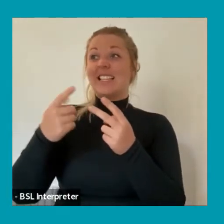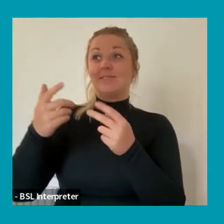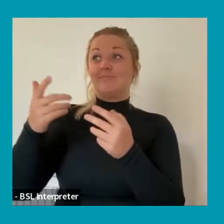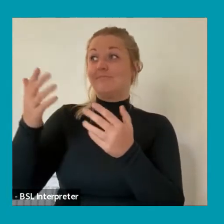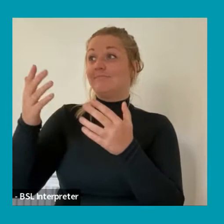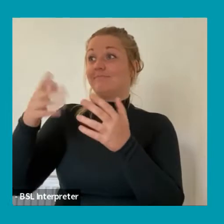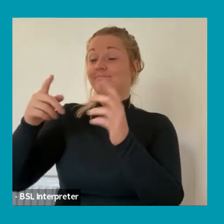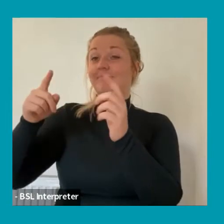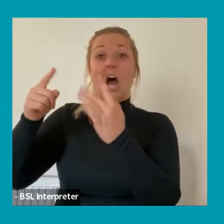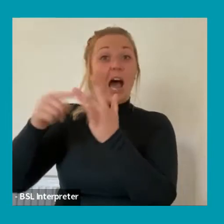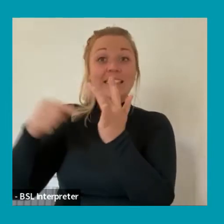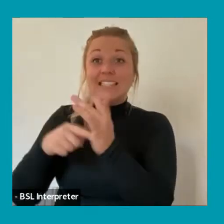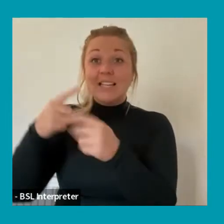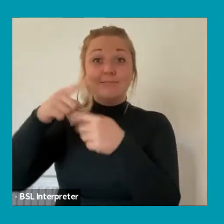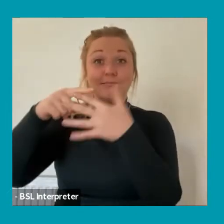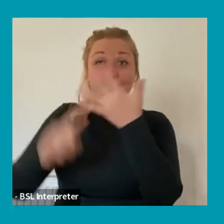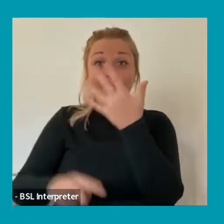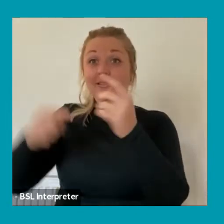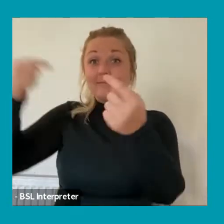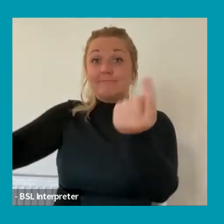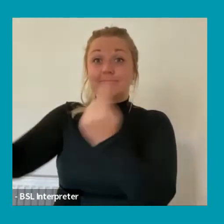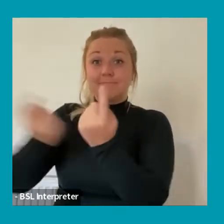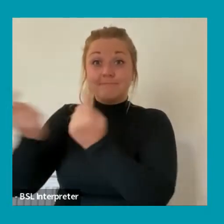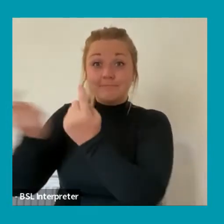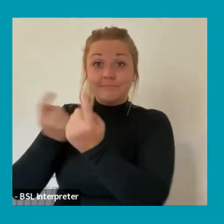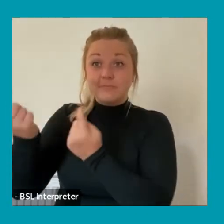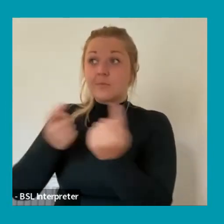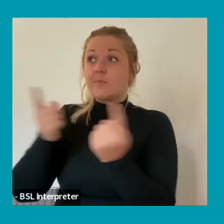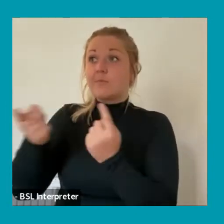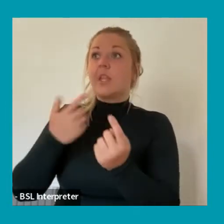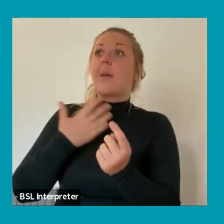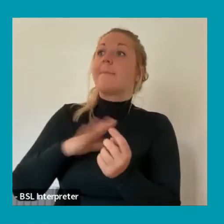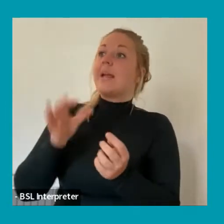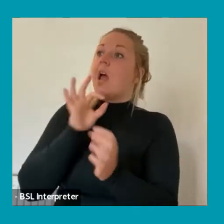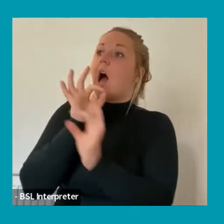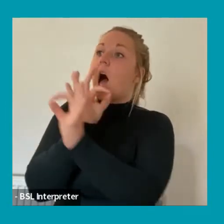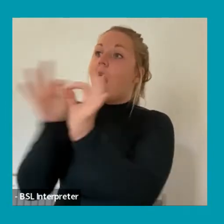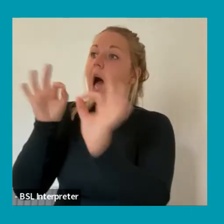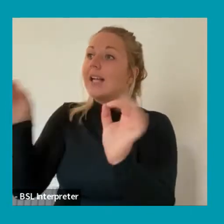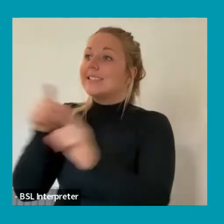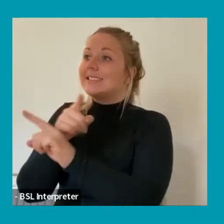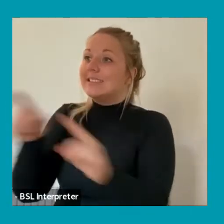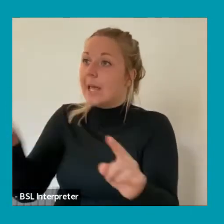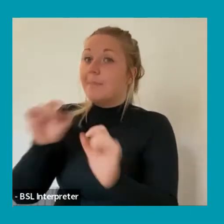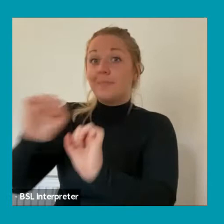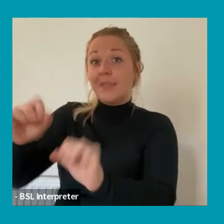And we got some people with lived experience of reasonable adjustments to come in and talk to them, because